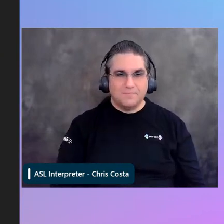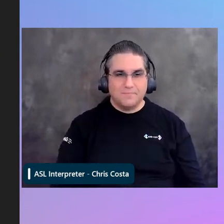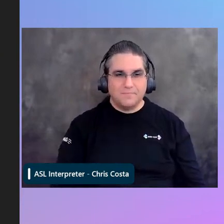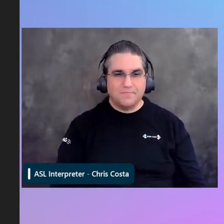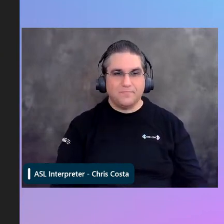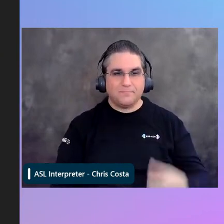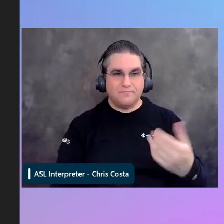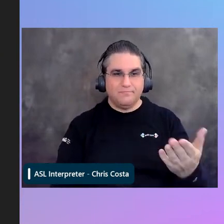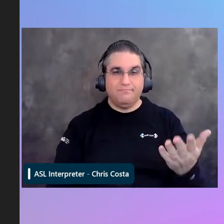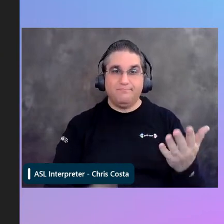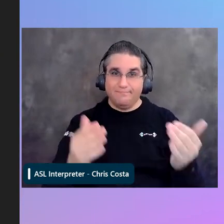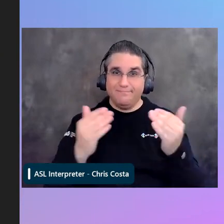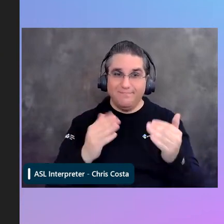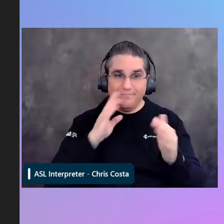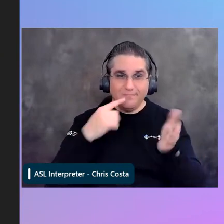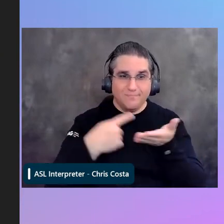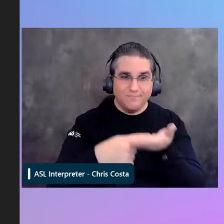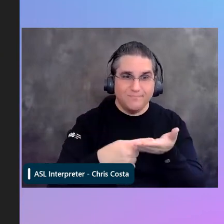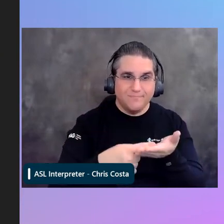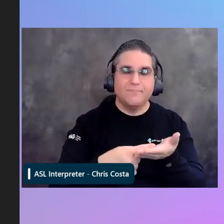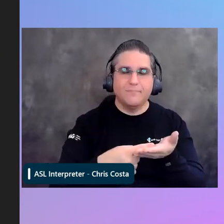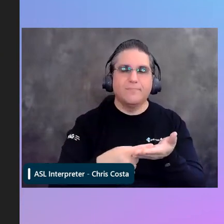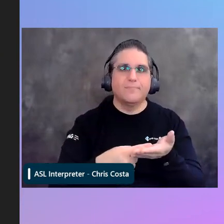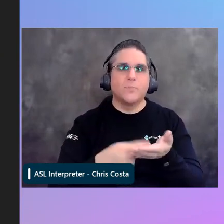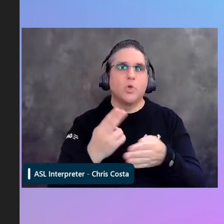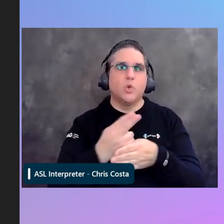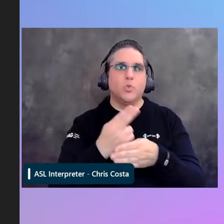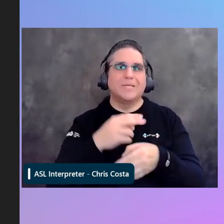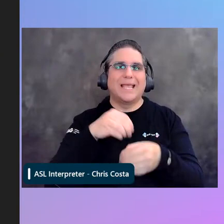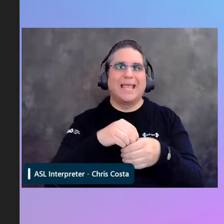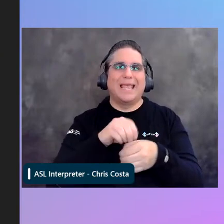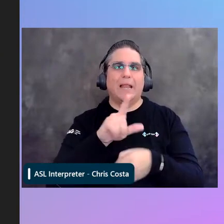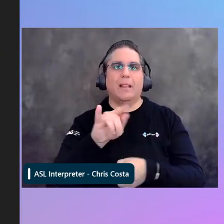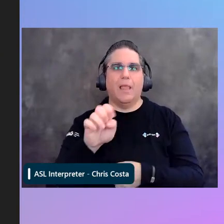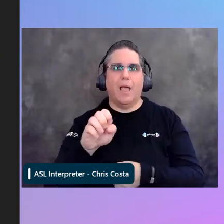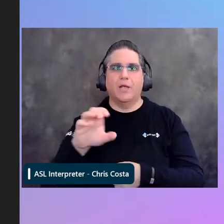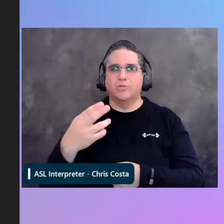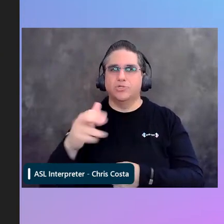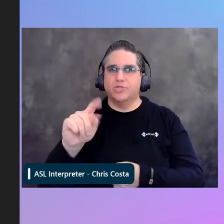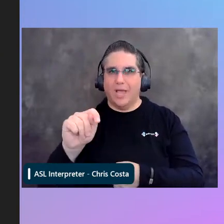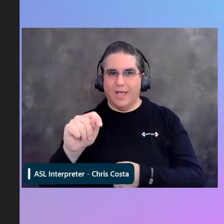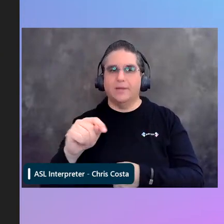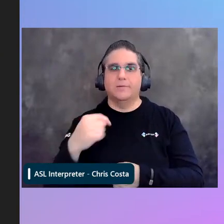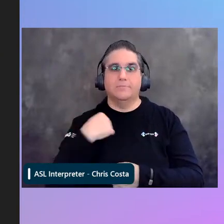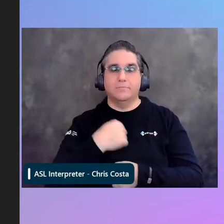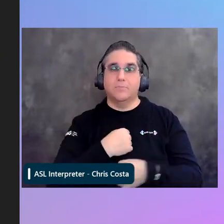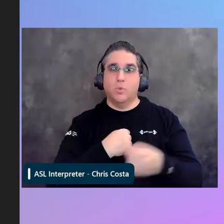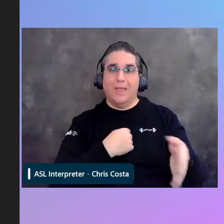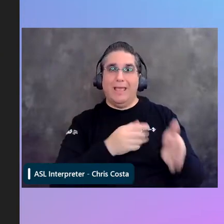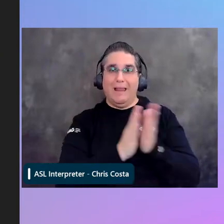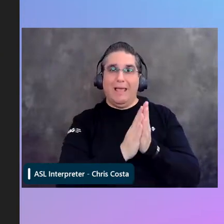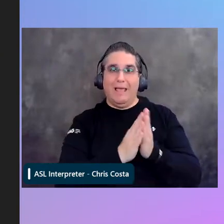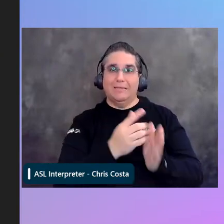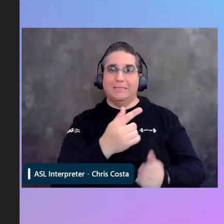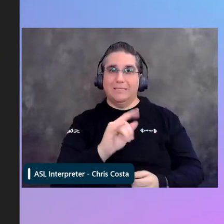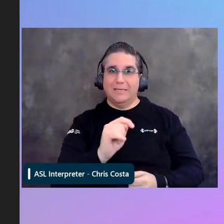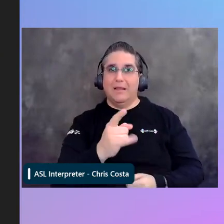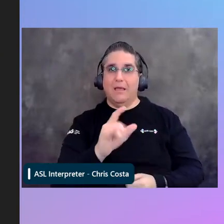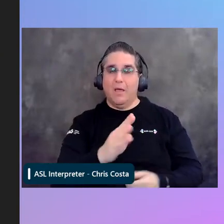Chat, selecting what code we want GitHub Copilot to reference . We can ask it to provide